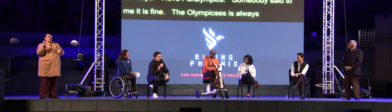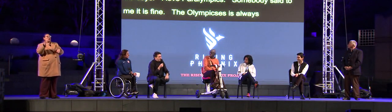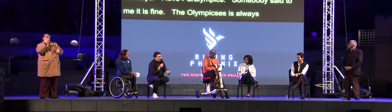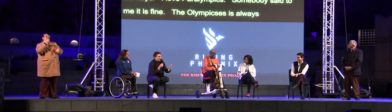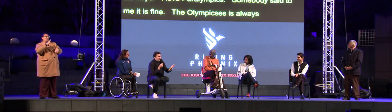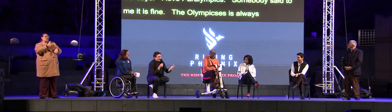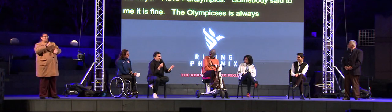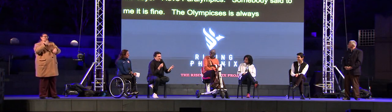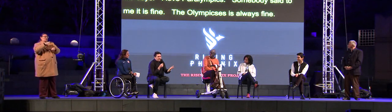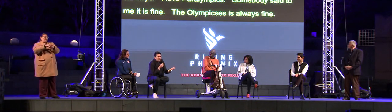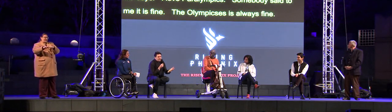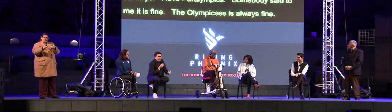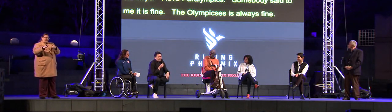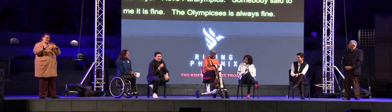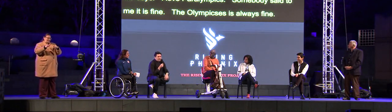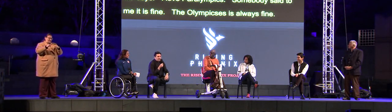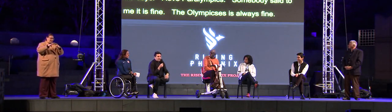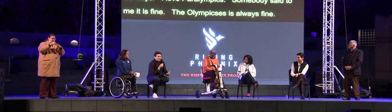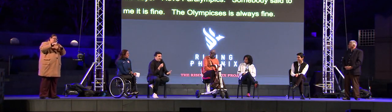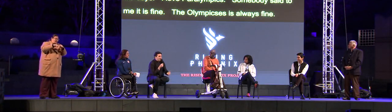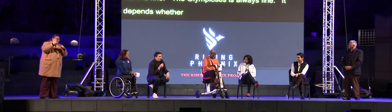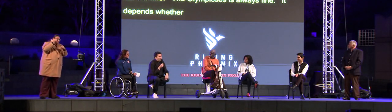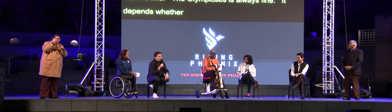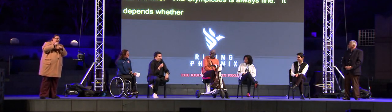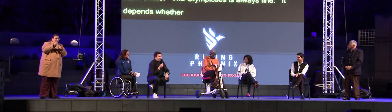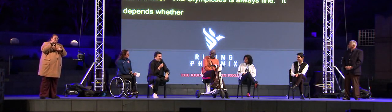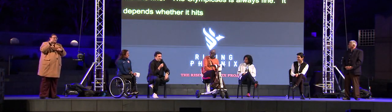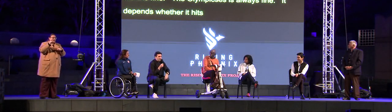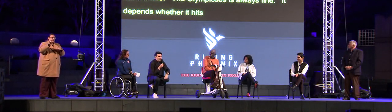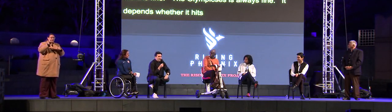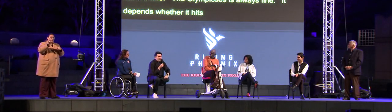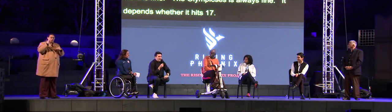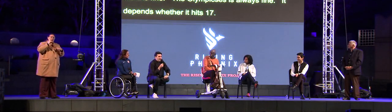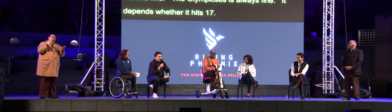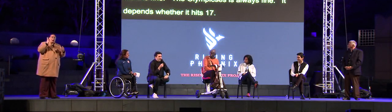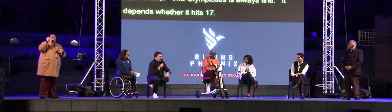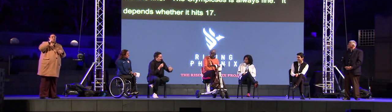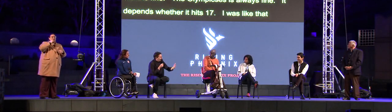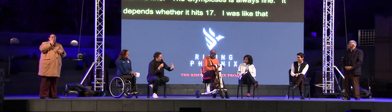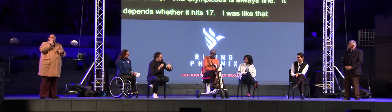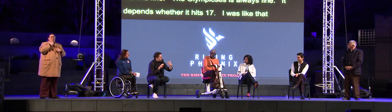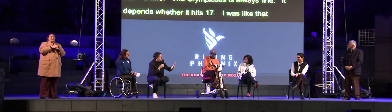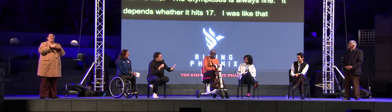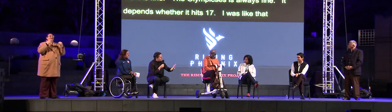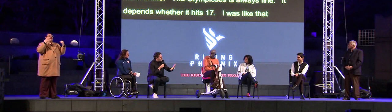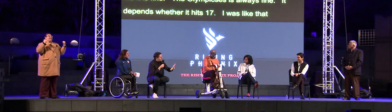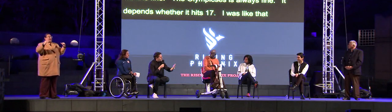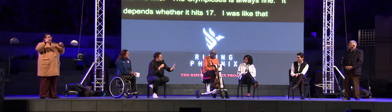It depends whether it hits 17, and I was like, yeah, that's pretty cool. I think now, the expectations have changed.